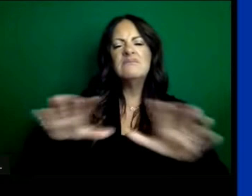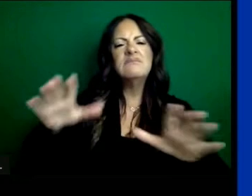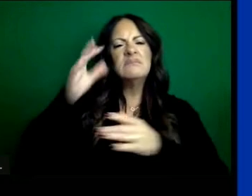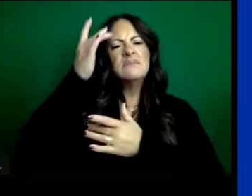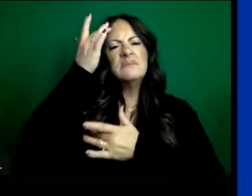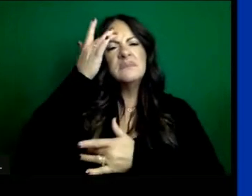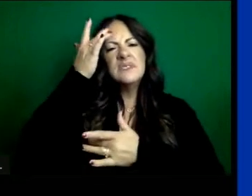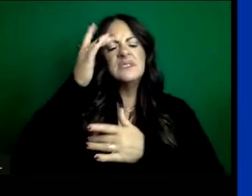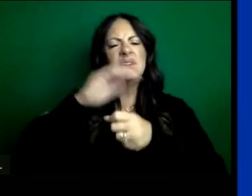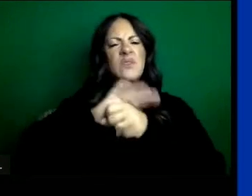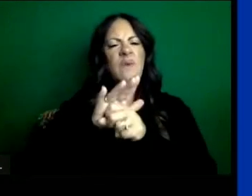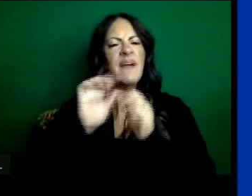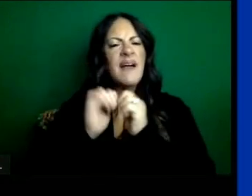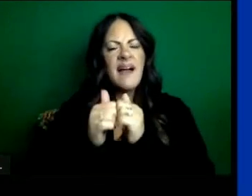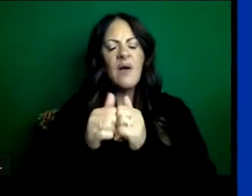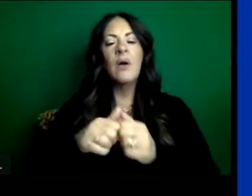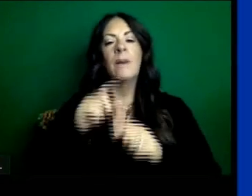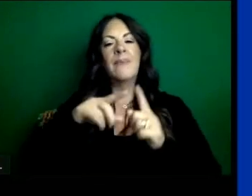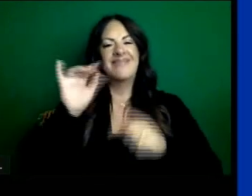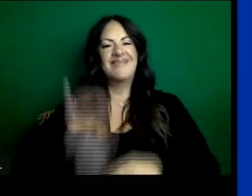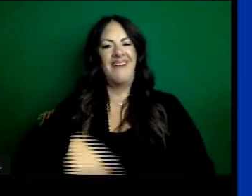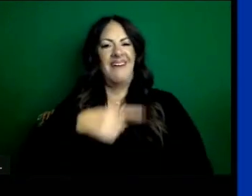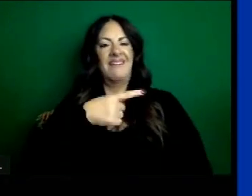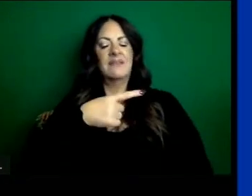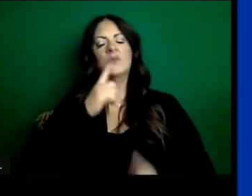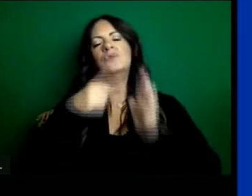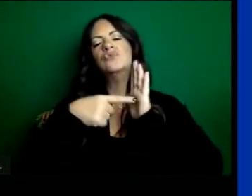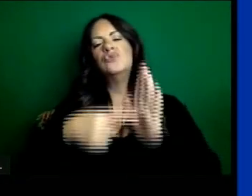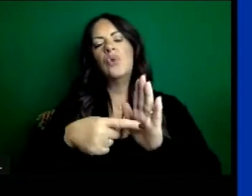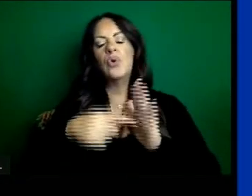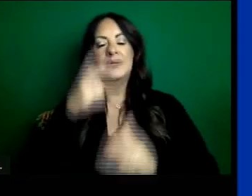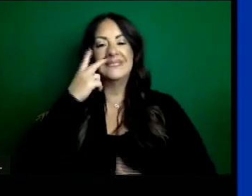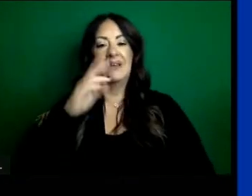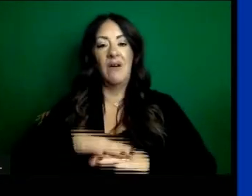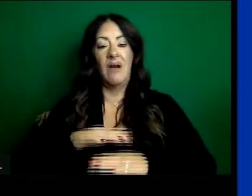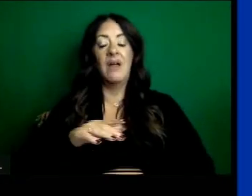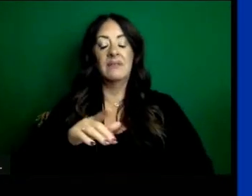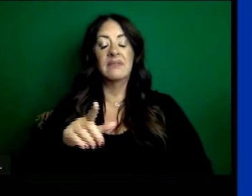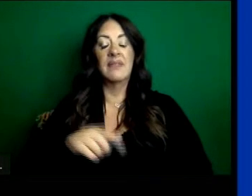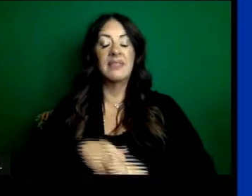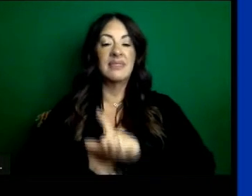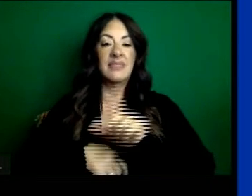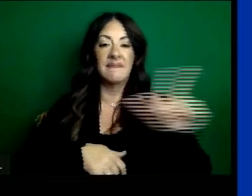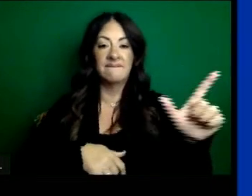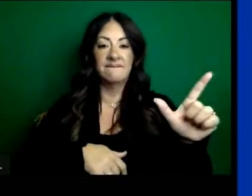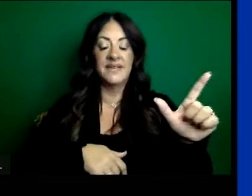TAKEN SO WE CAN GET A SENSE OF HOW THE DISEASE TRANSMISSION HAS GONE. THIS IS NOT THAT CURVE BUT IT'S